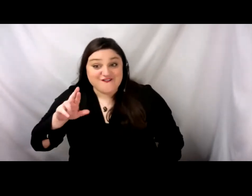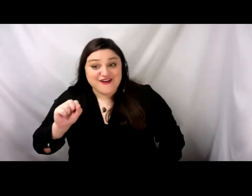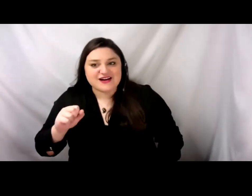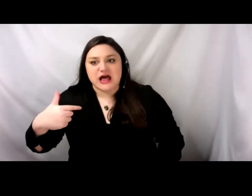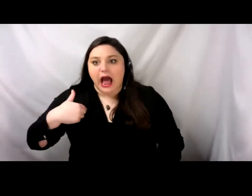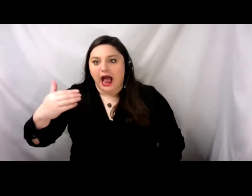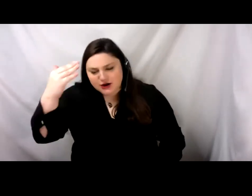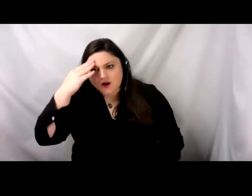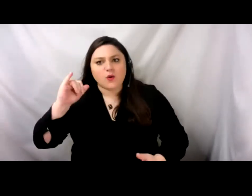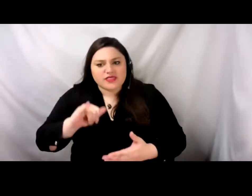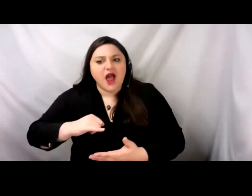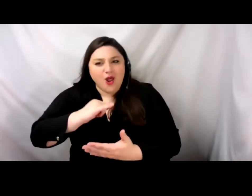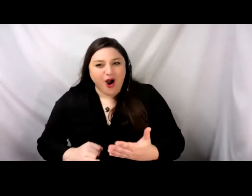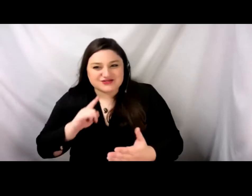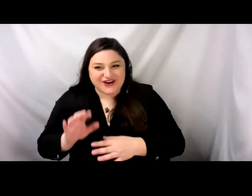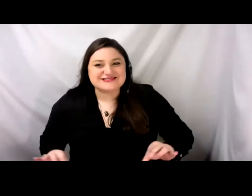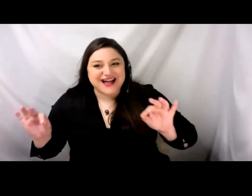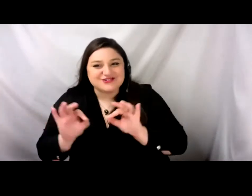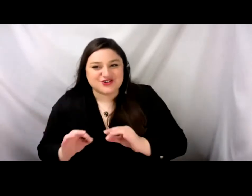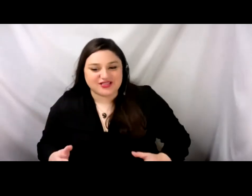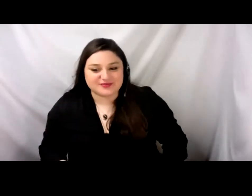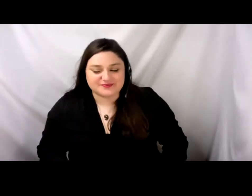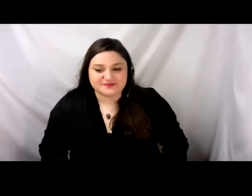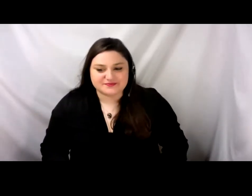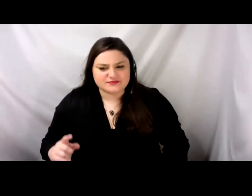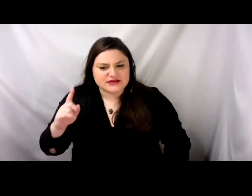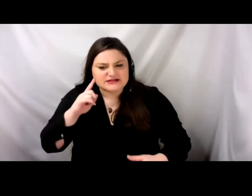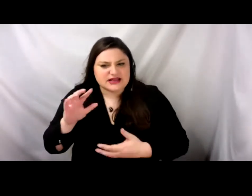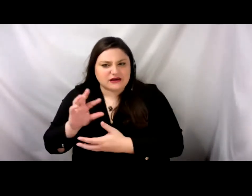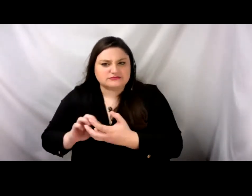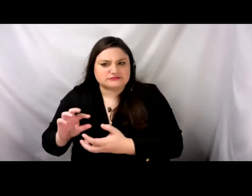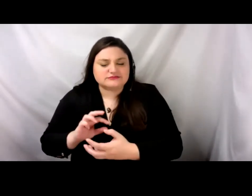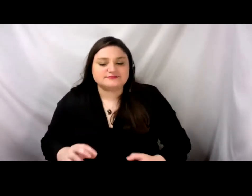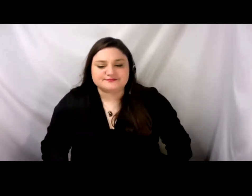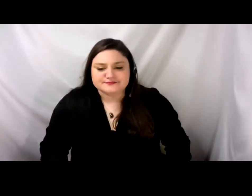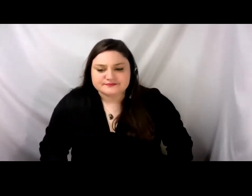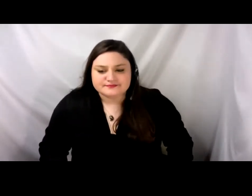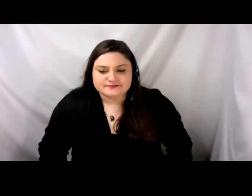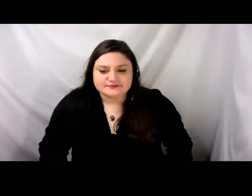with hospitality and restaurants